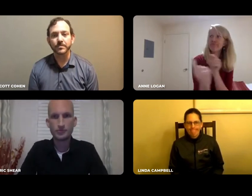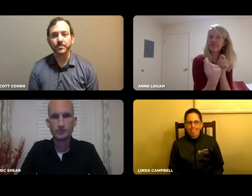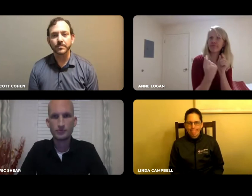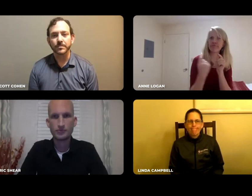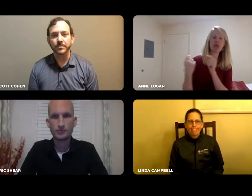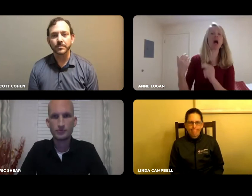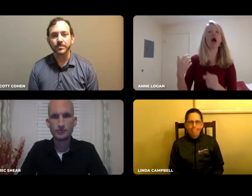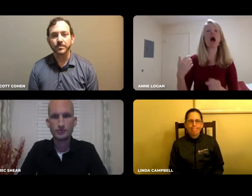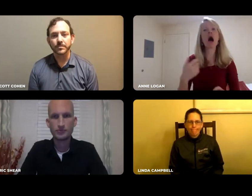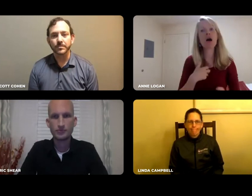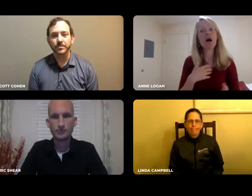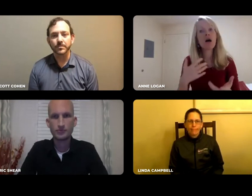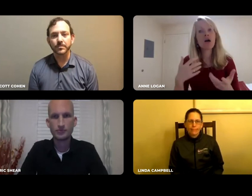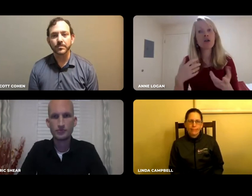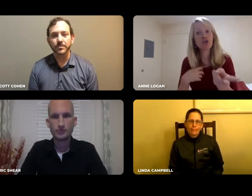who can get in there, roll up their sleeves and